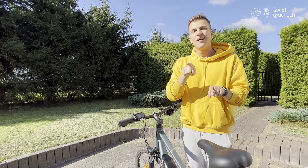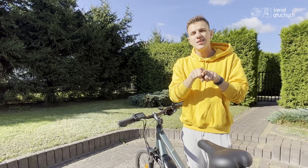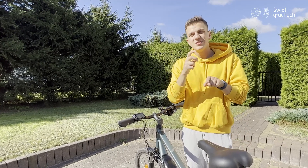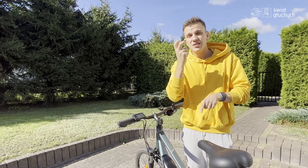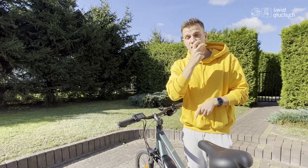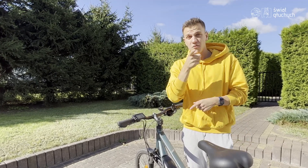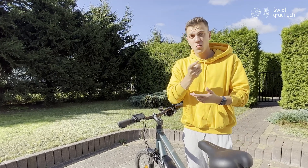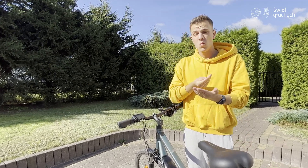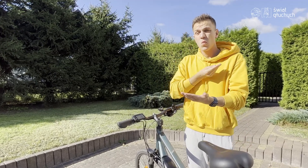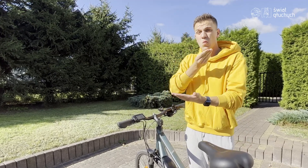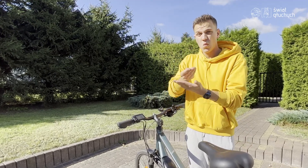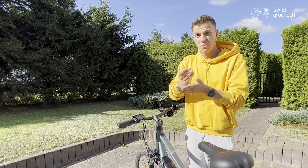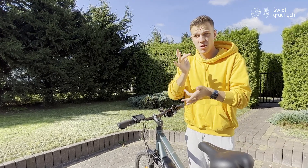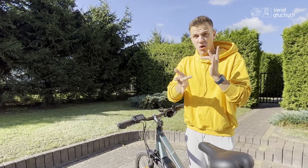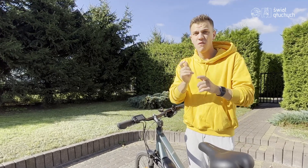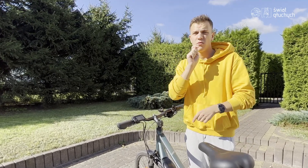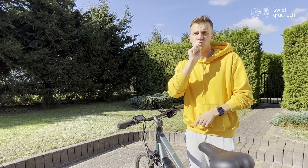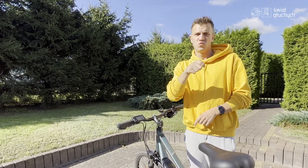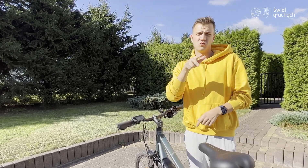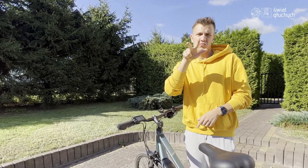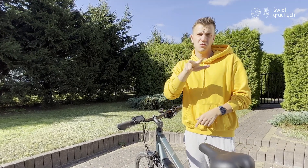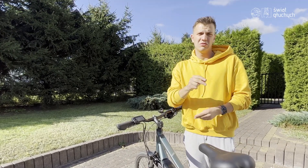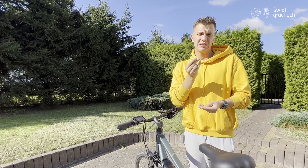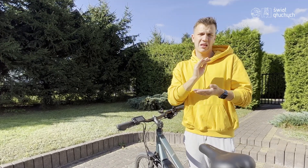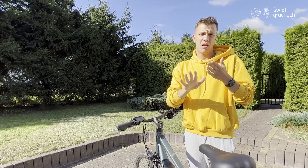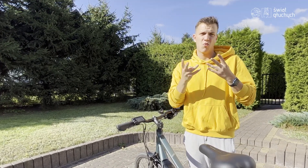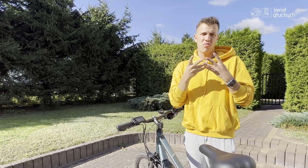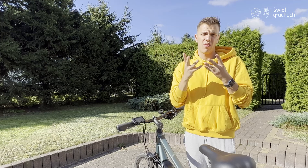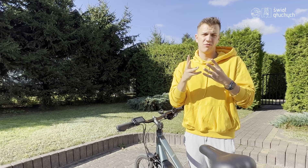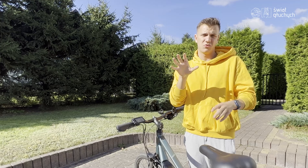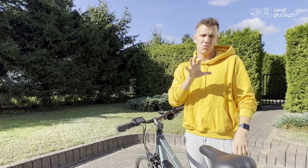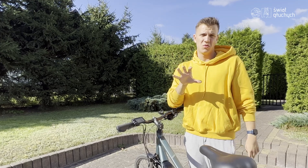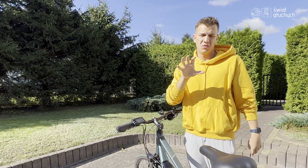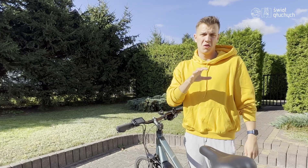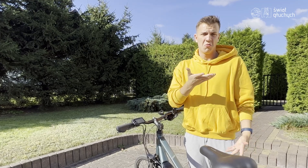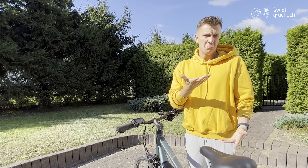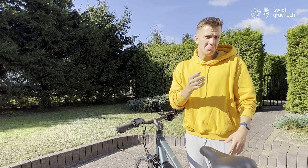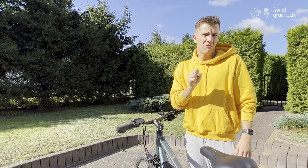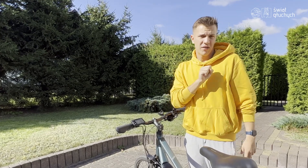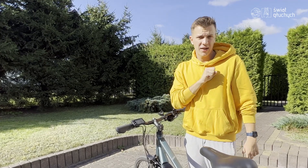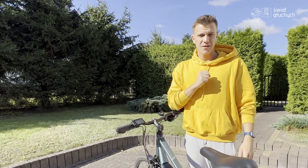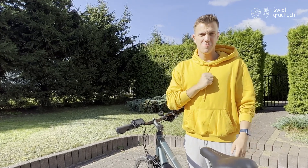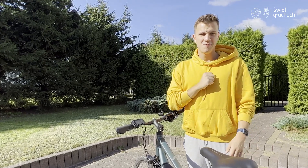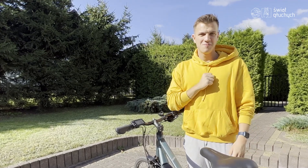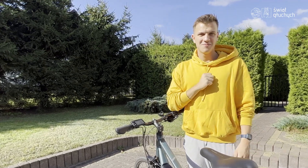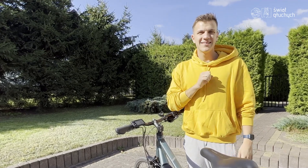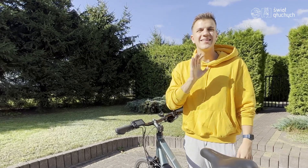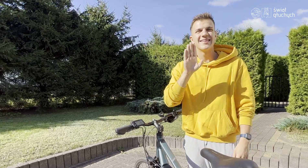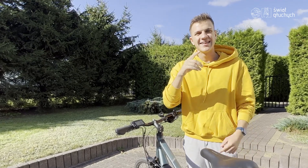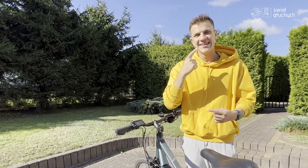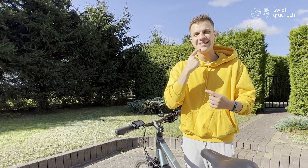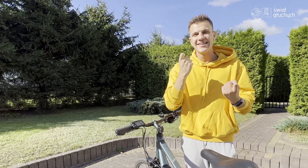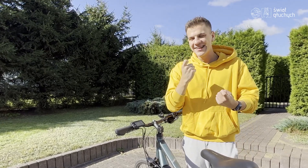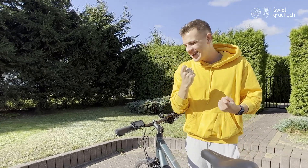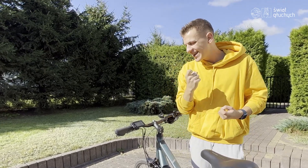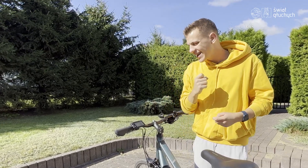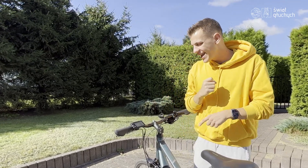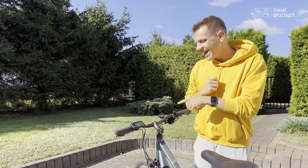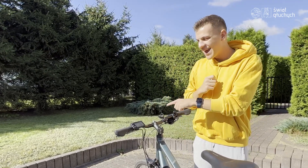and when we buy the bike, we get 3-month access. Cool deal! Kidding...